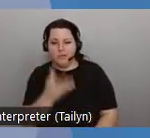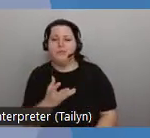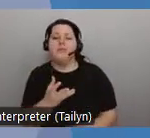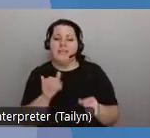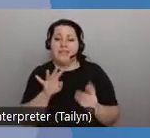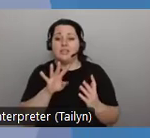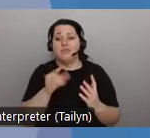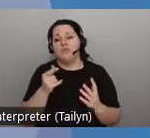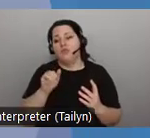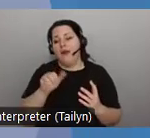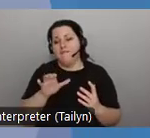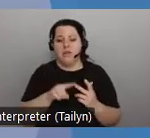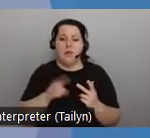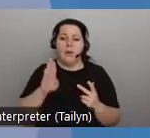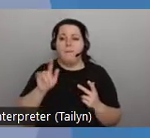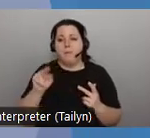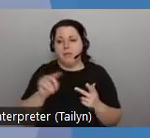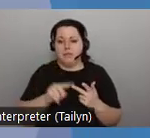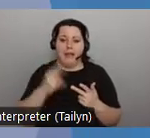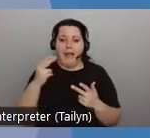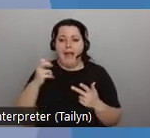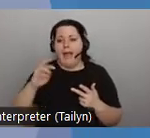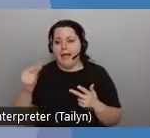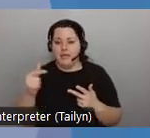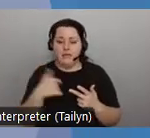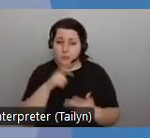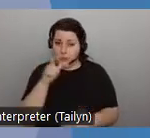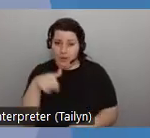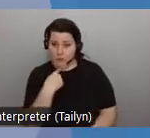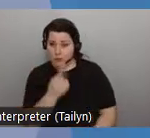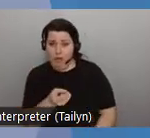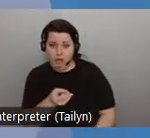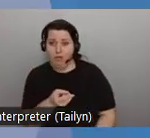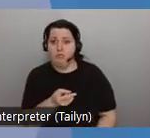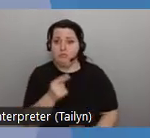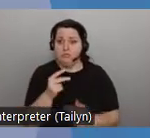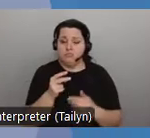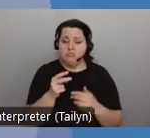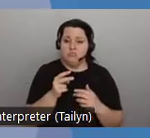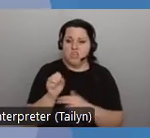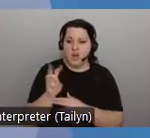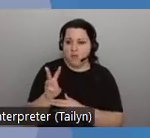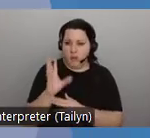want to avoid redundancy. The screen reader or other sorts of technology like voice